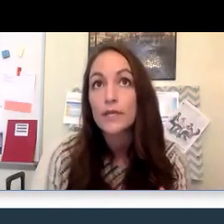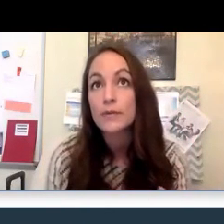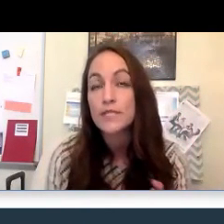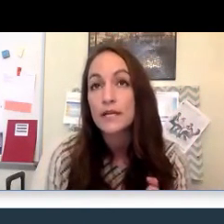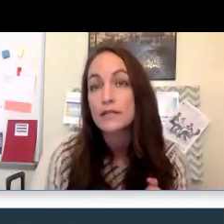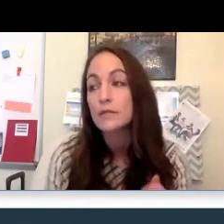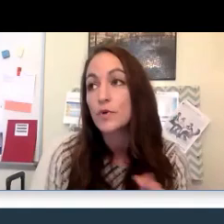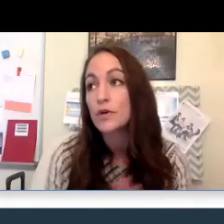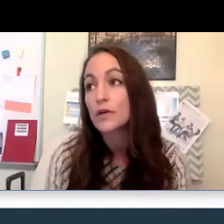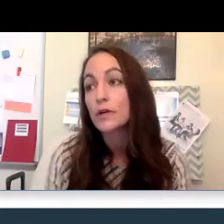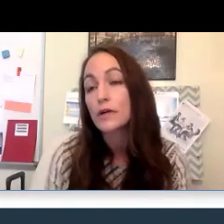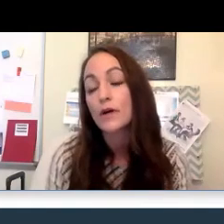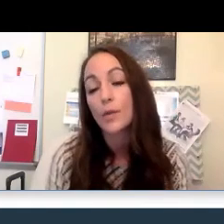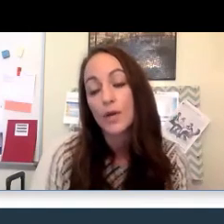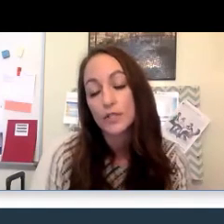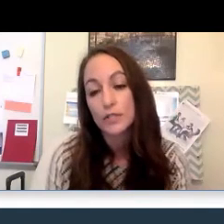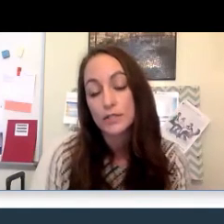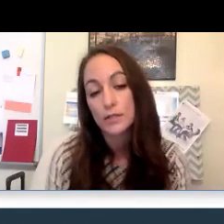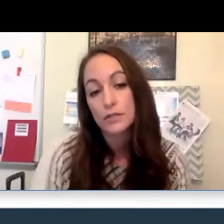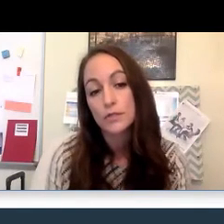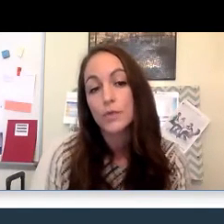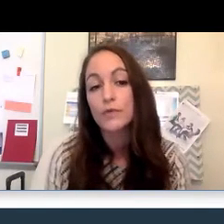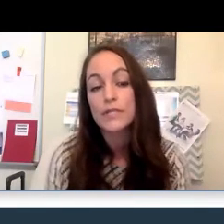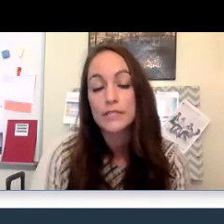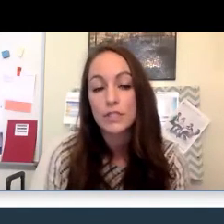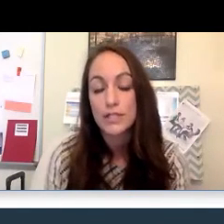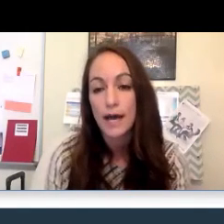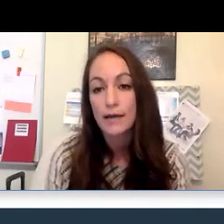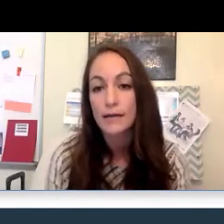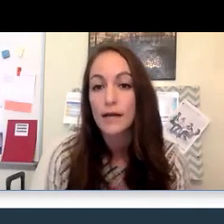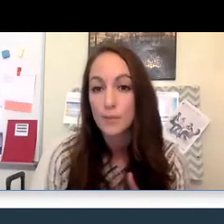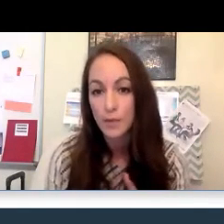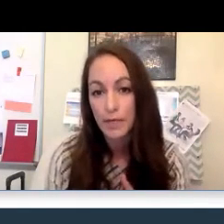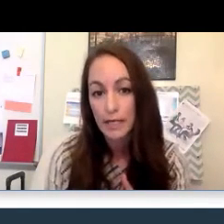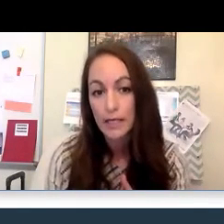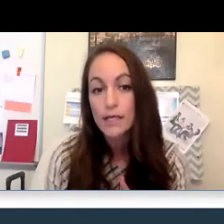comes down to more comprehension skills. So we recently just had an IEP meeting